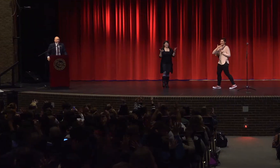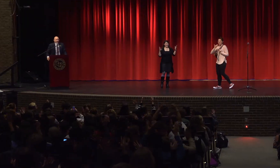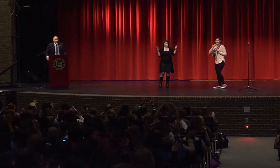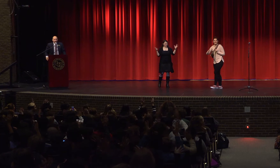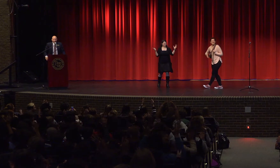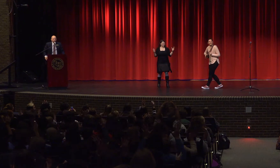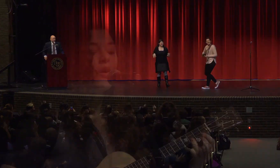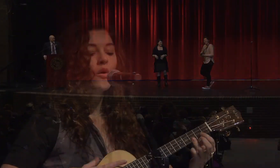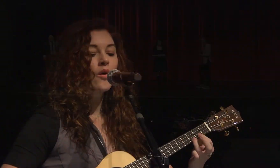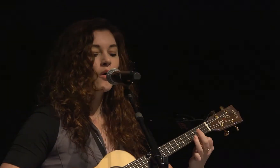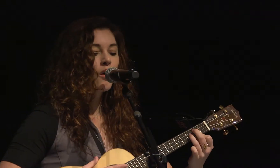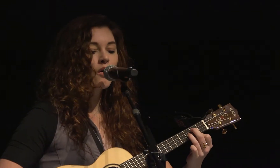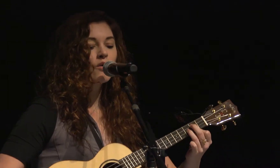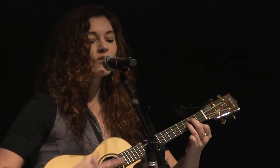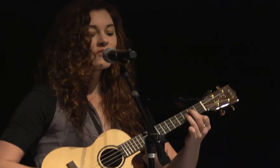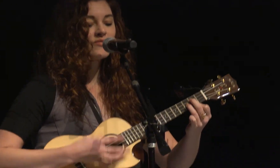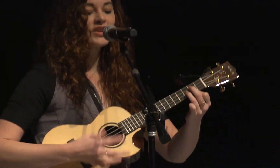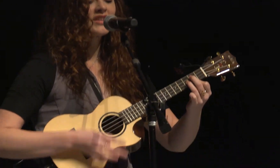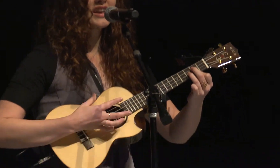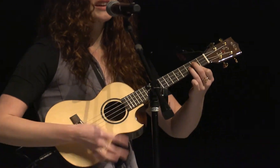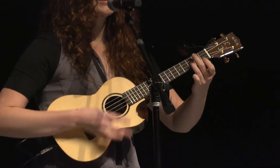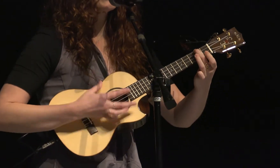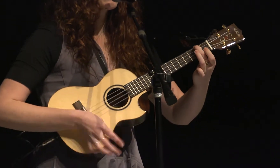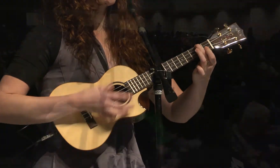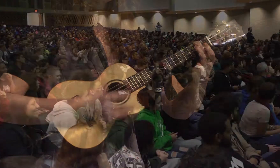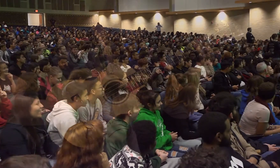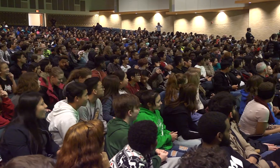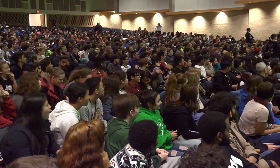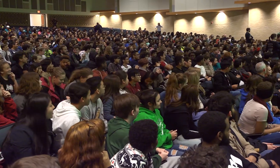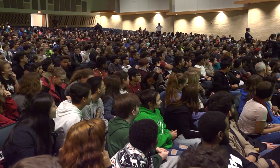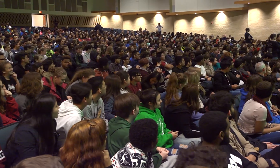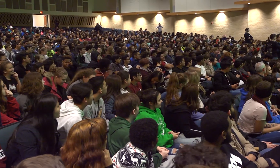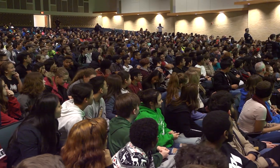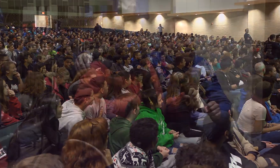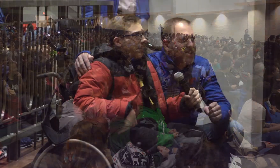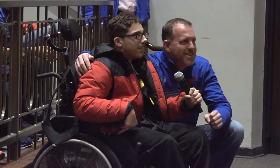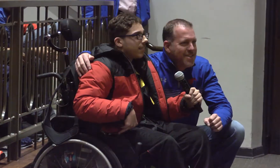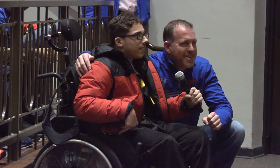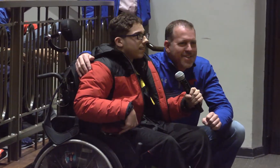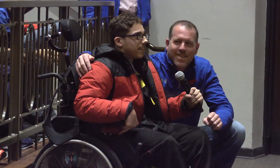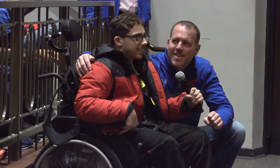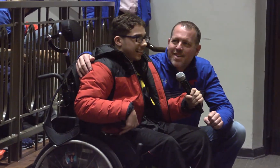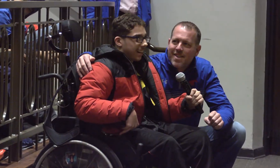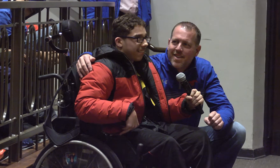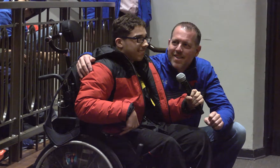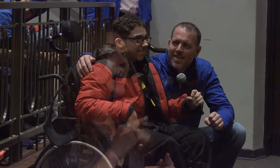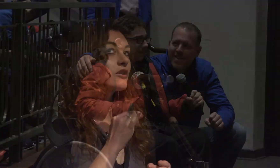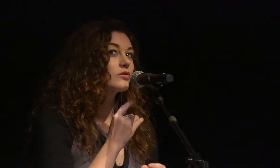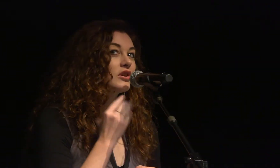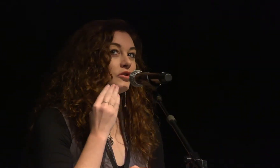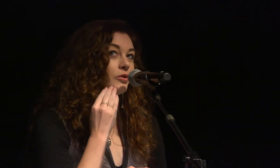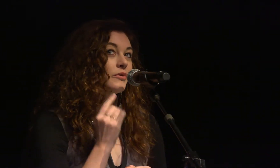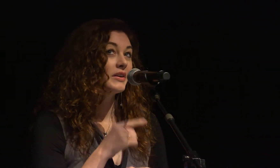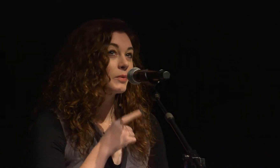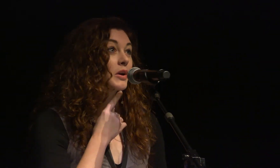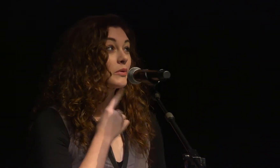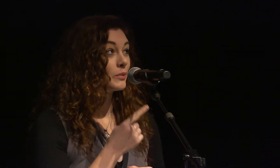speak with our kids today. She's performing with our students and sharing about her life, her story, and sharing the gift of music with all of our students,